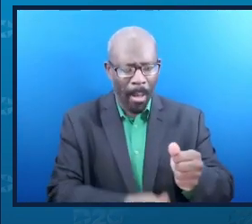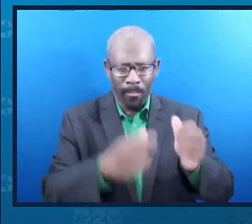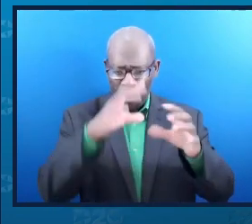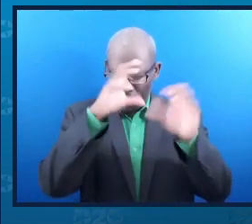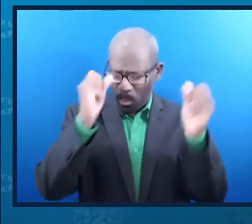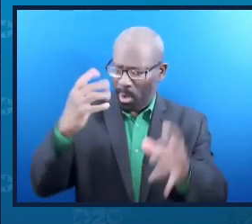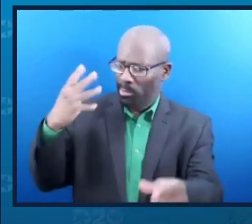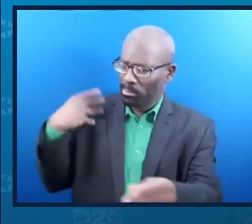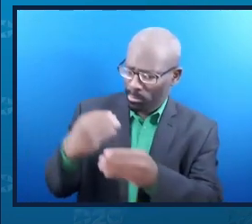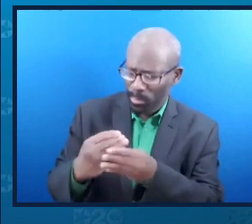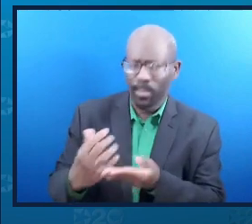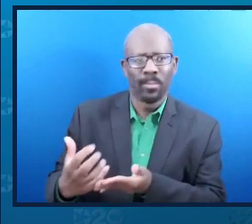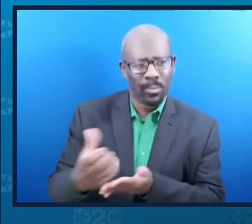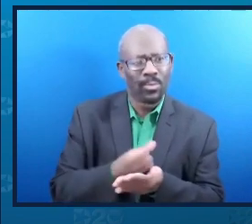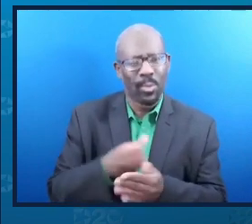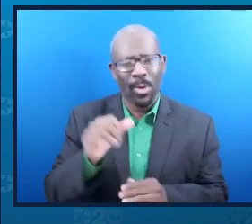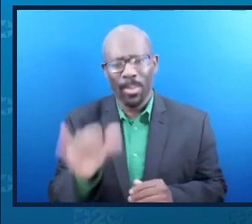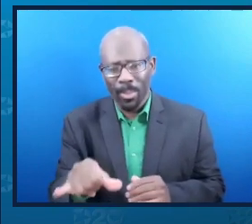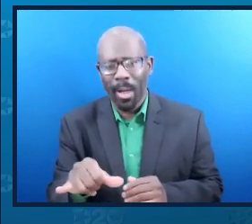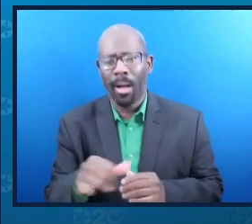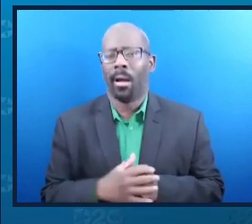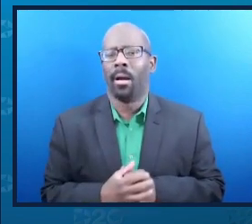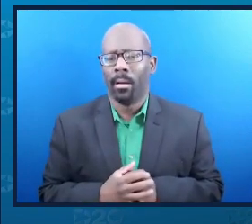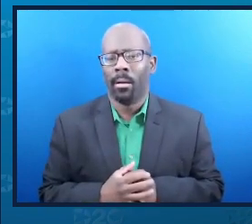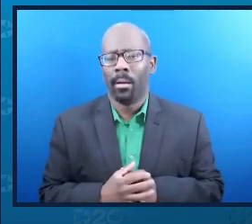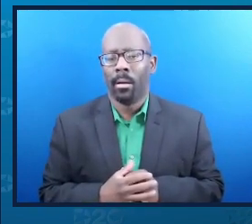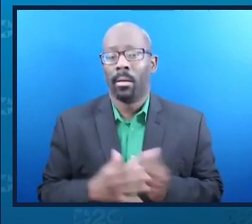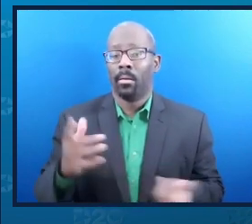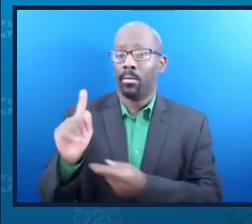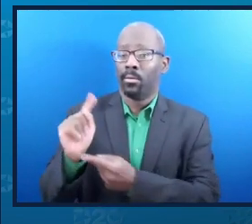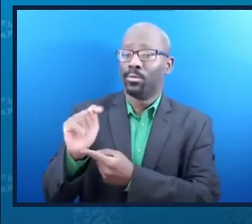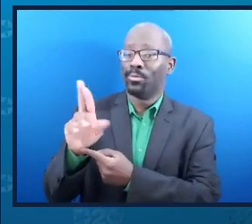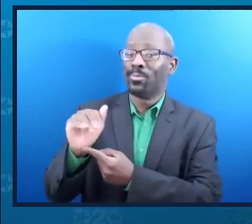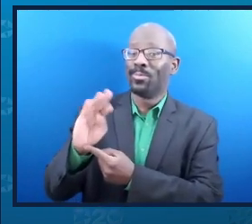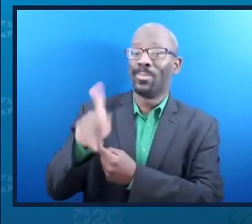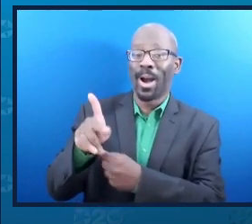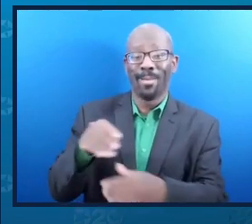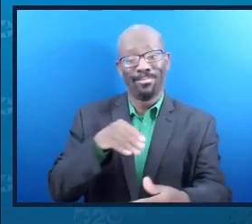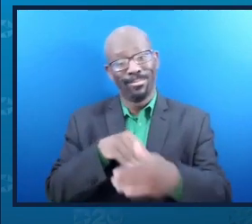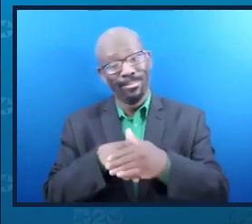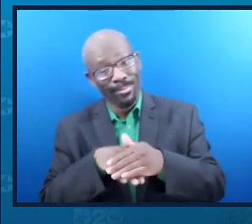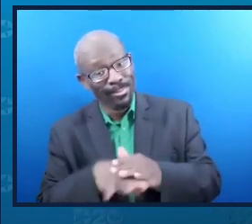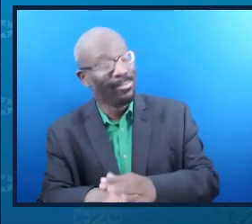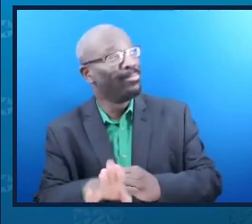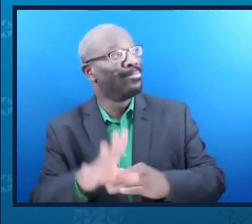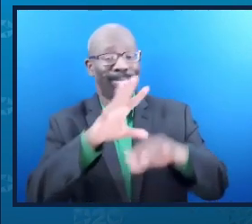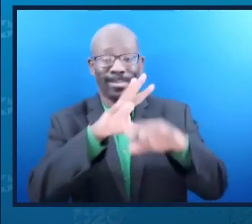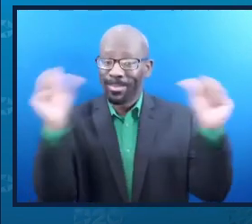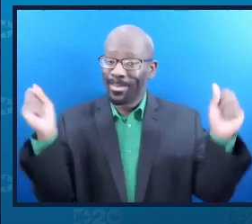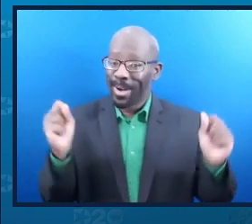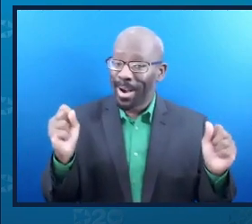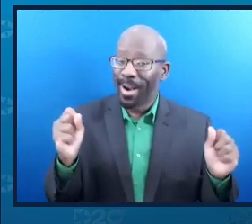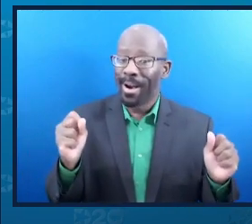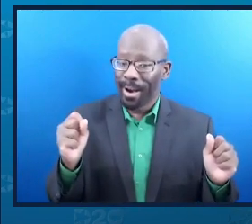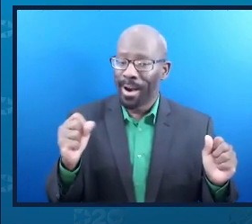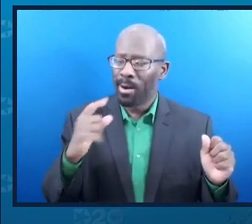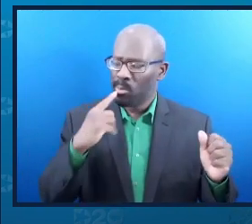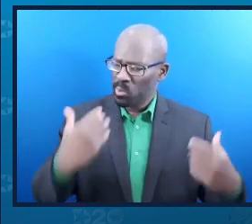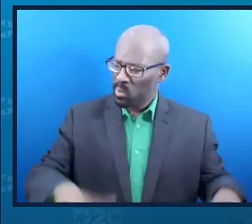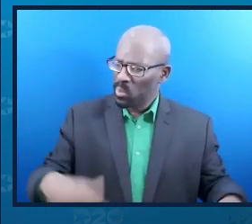I MEANT THAT. TRUMP CAME WIN SO MUCH SET UP FOR HIM. A STRONG ECONOMY, PLANS FROMAGE